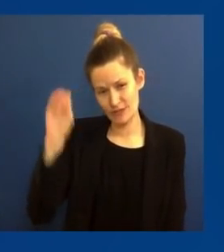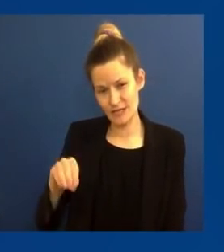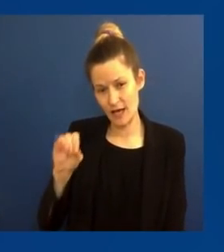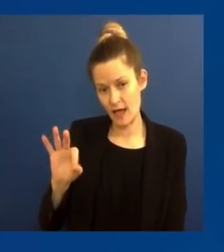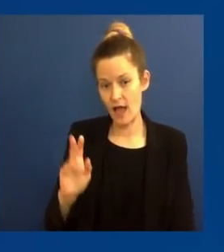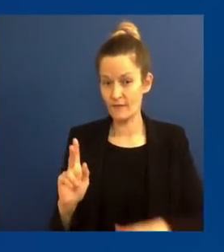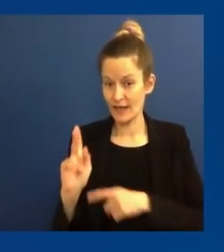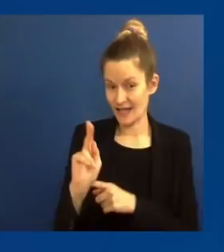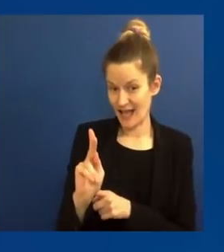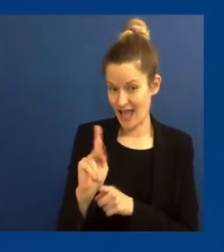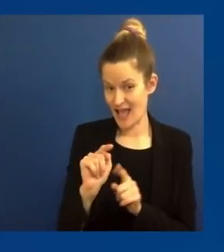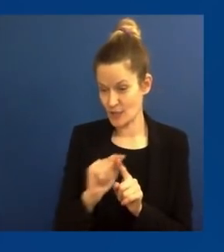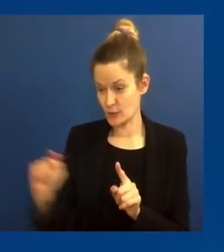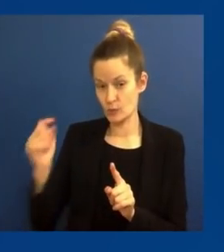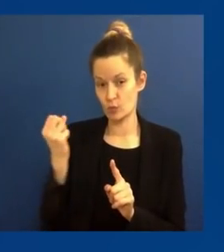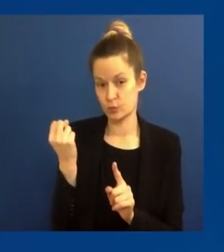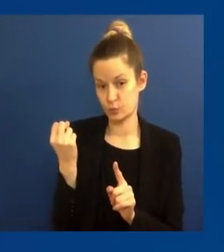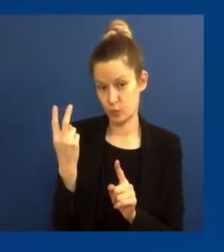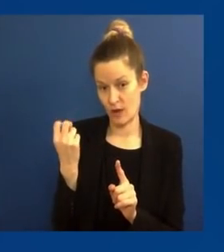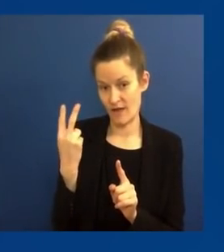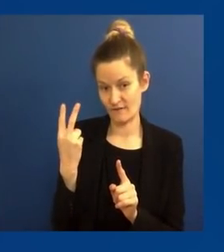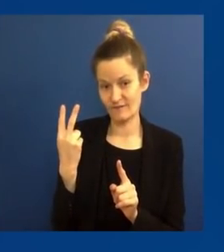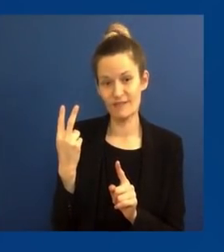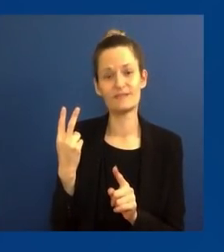up from just 46 percent this time last year.